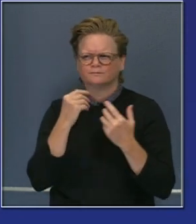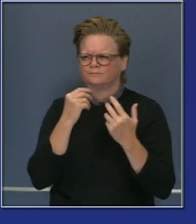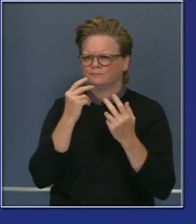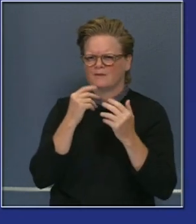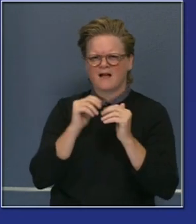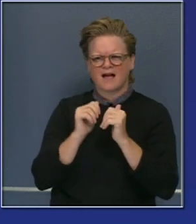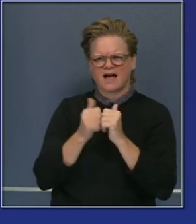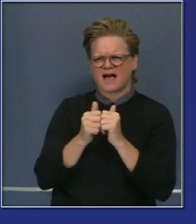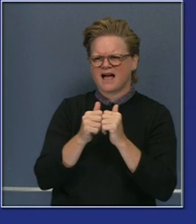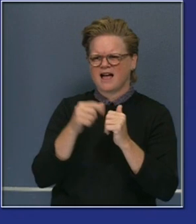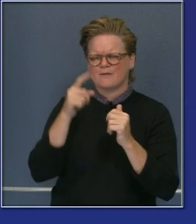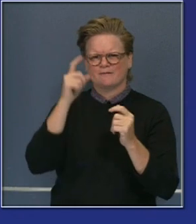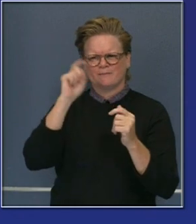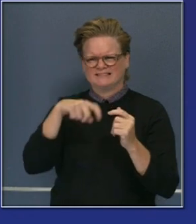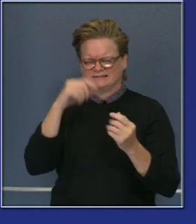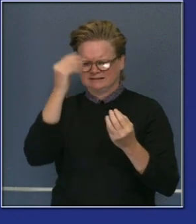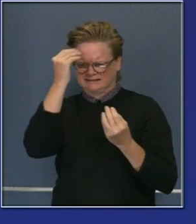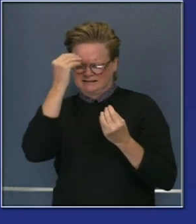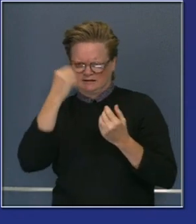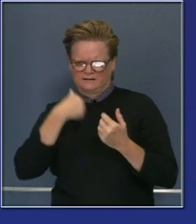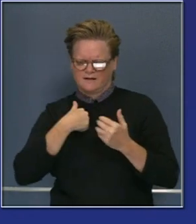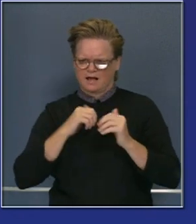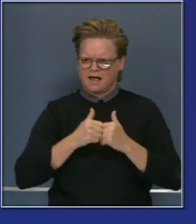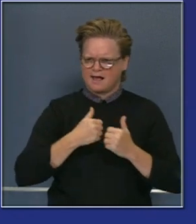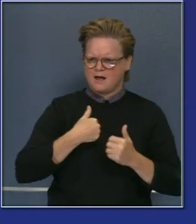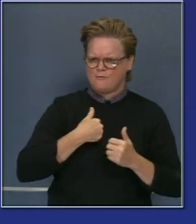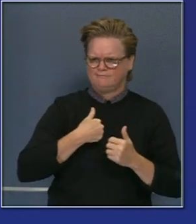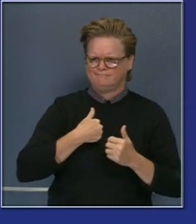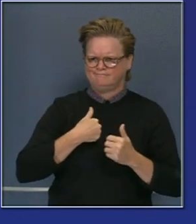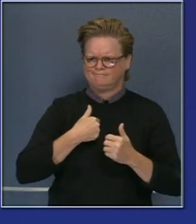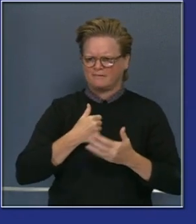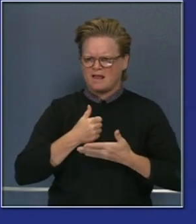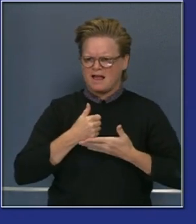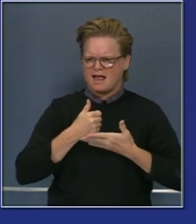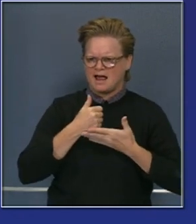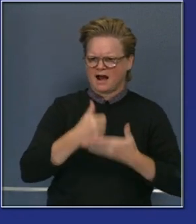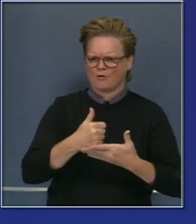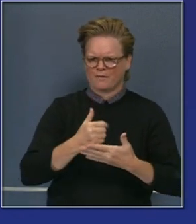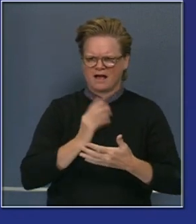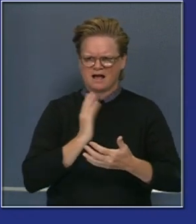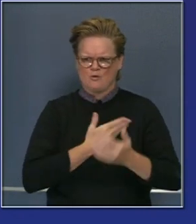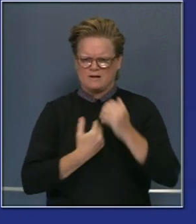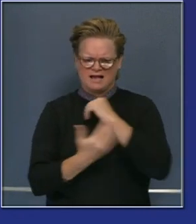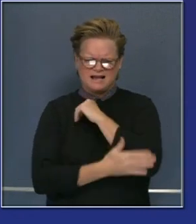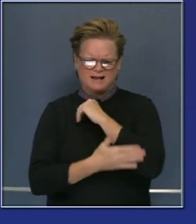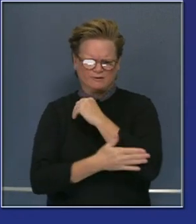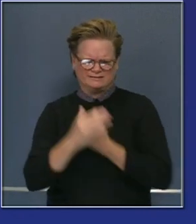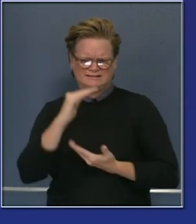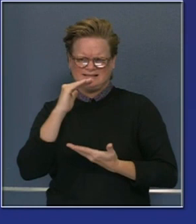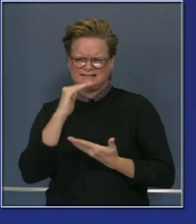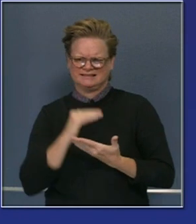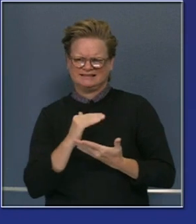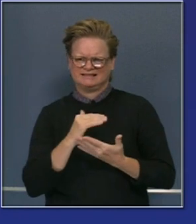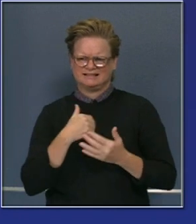AT LEAST TWO WEEKS. ONE THING WE HAVE LEARNED FROM THE PREVIOUS REOPENING THE EXPERIENCE AND SOMETHING I'VE ASKED ALL THE TIME IS WHAT IS THE EXPERIENCE THAT YOU HAD IN